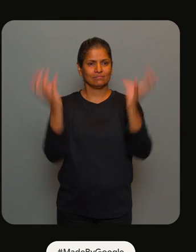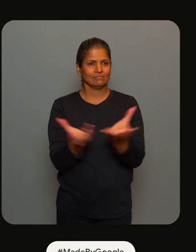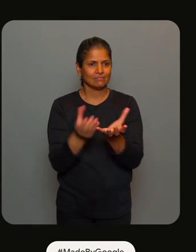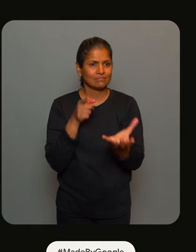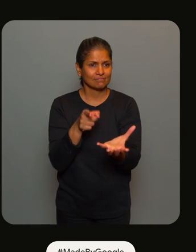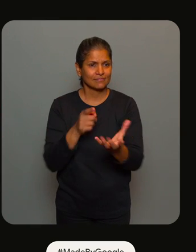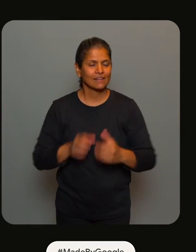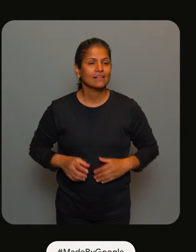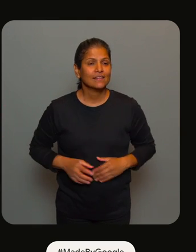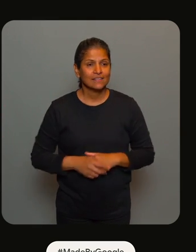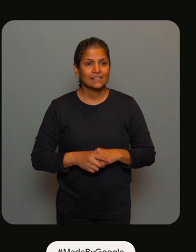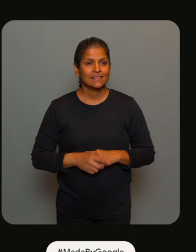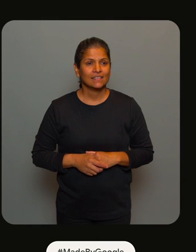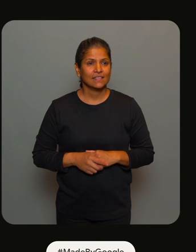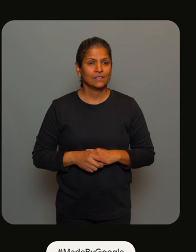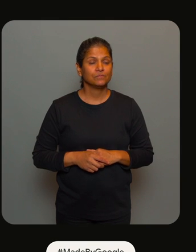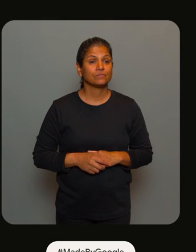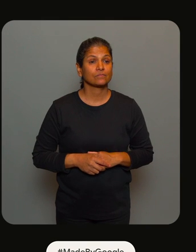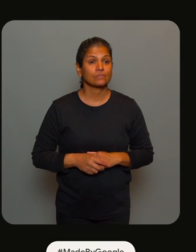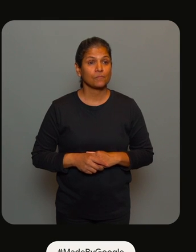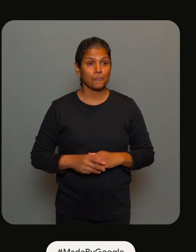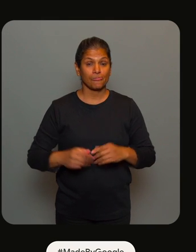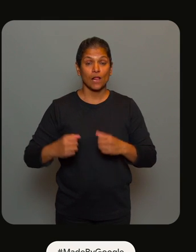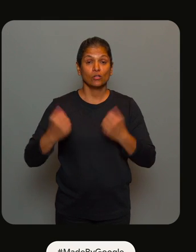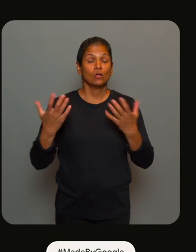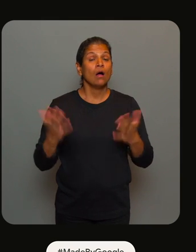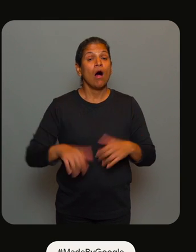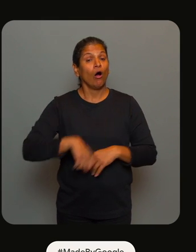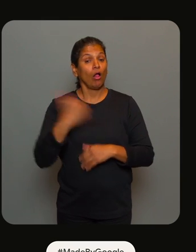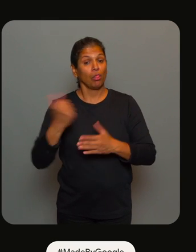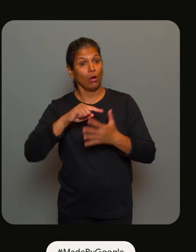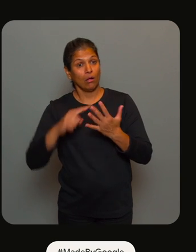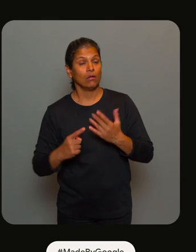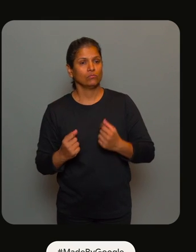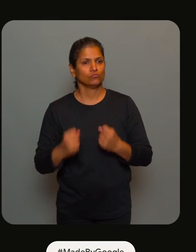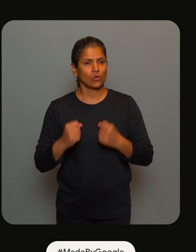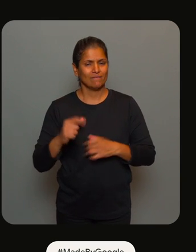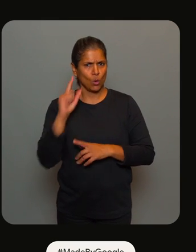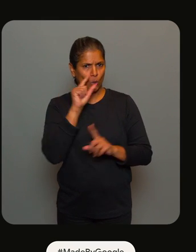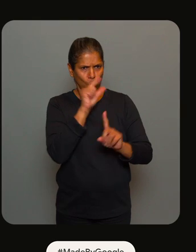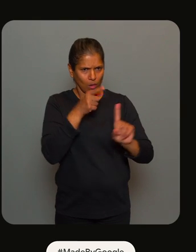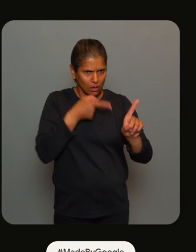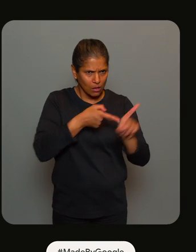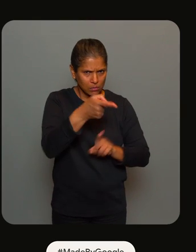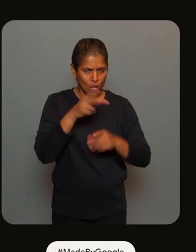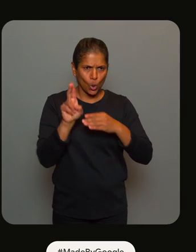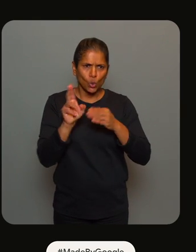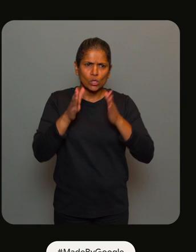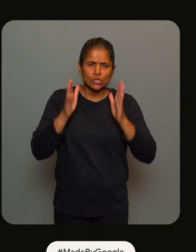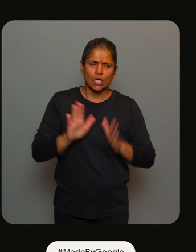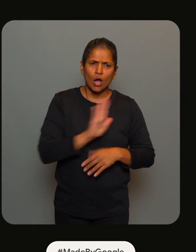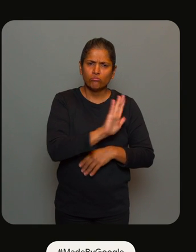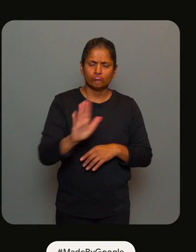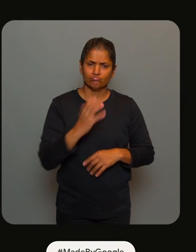The other deep responsibility we have at Google is to our users’ privacy and security. And over the years, we’ve developed a number of